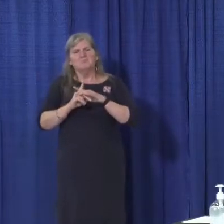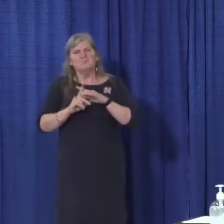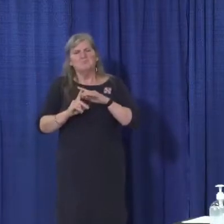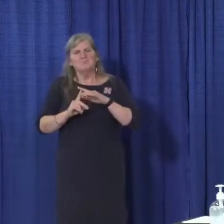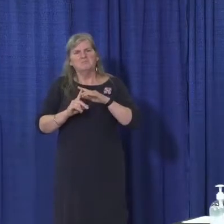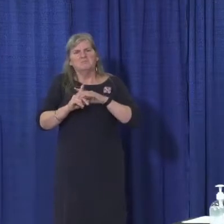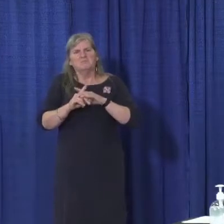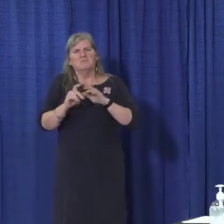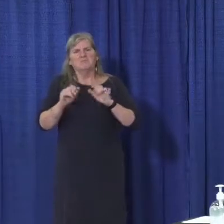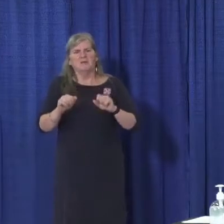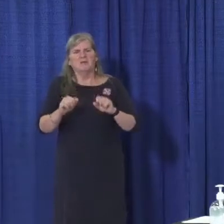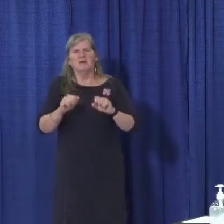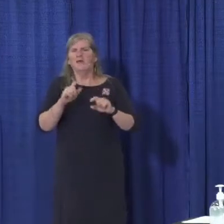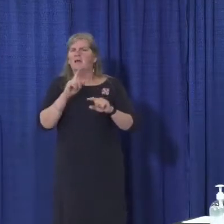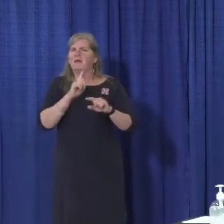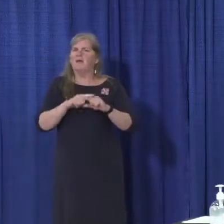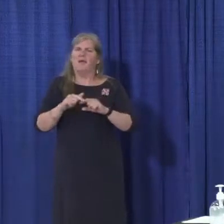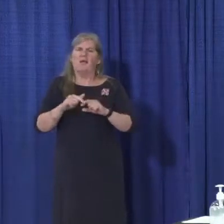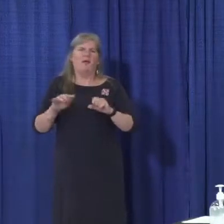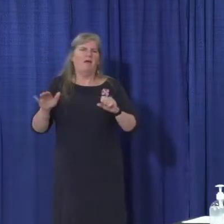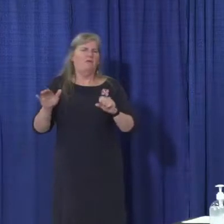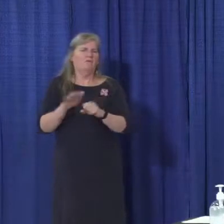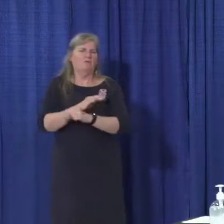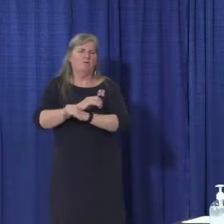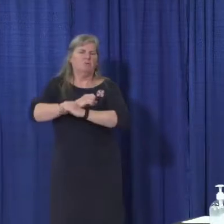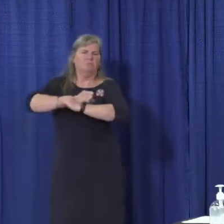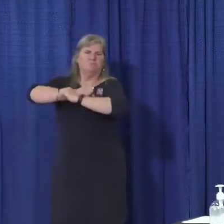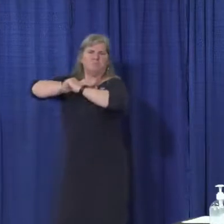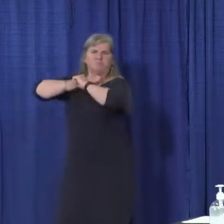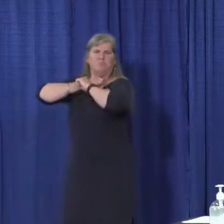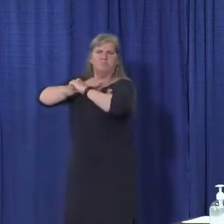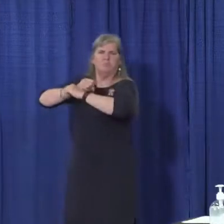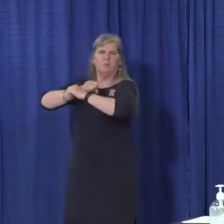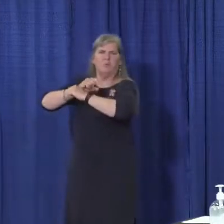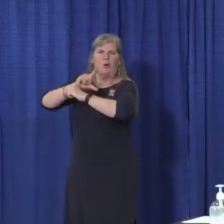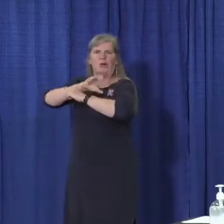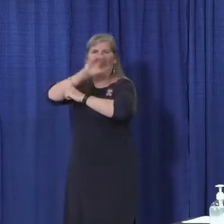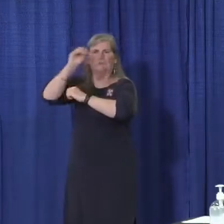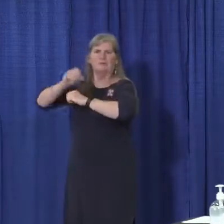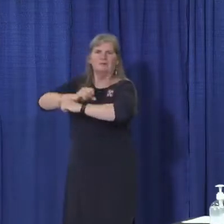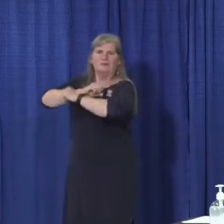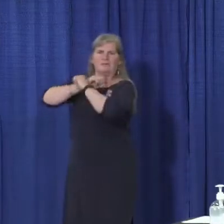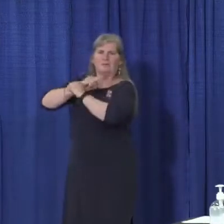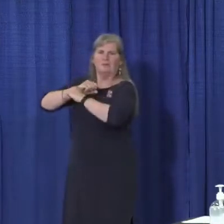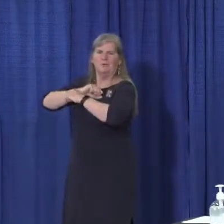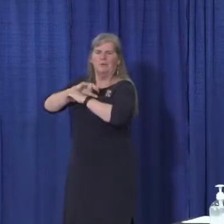You cannot make an impermeable fortress. It's what we do with these